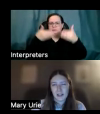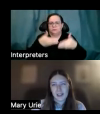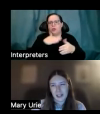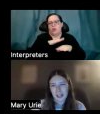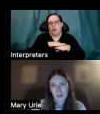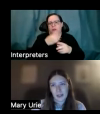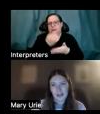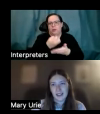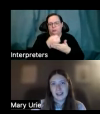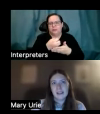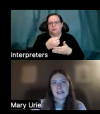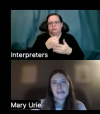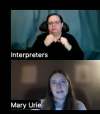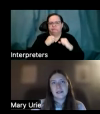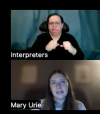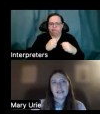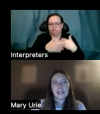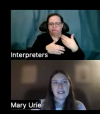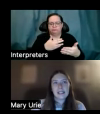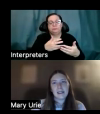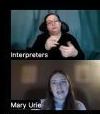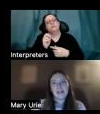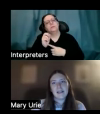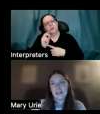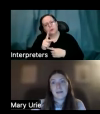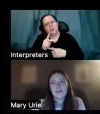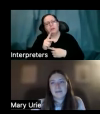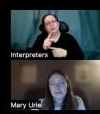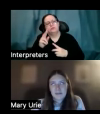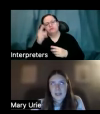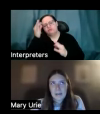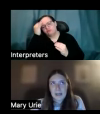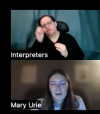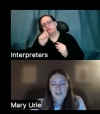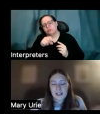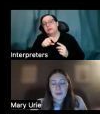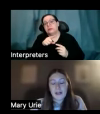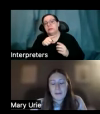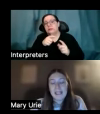you're like, Okay, well, yes, he, he, very male, very well may